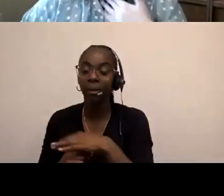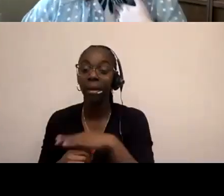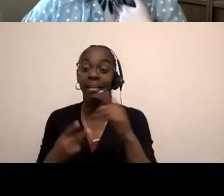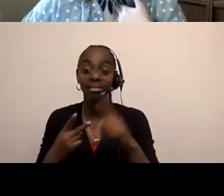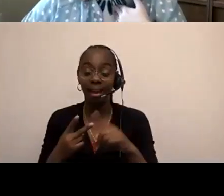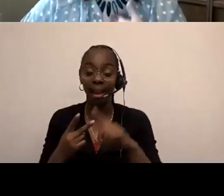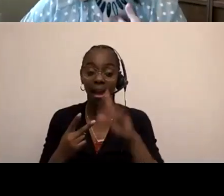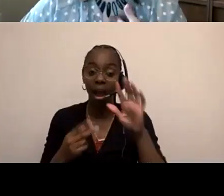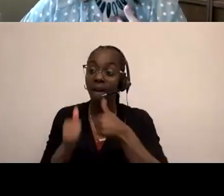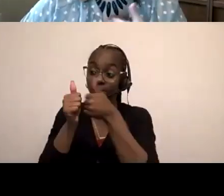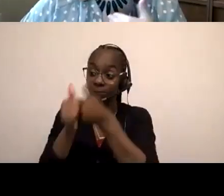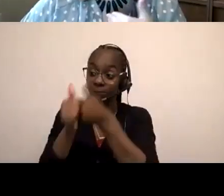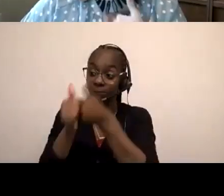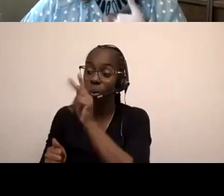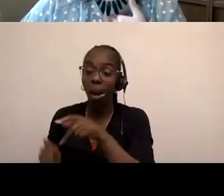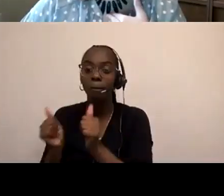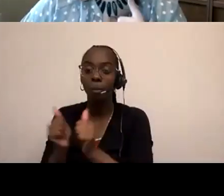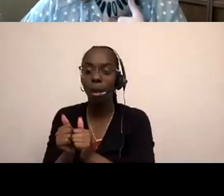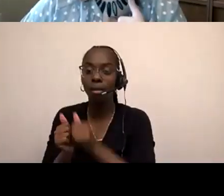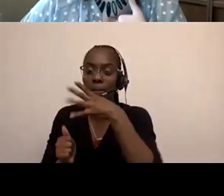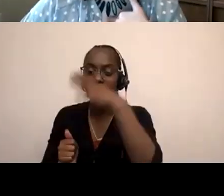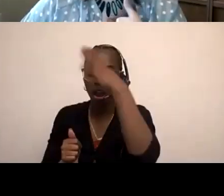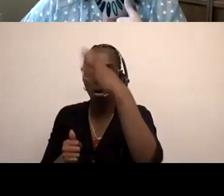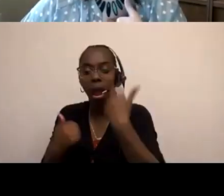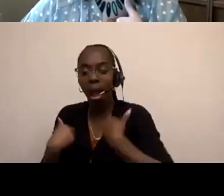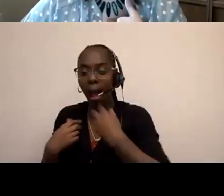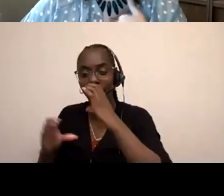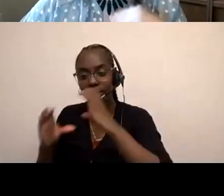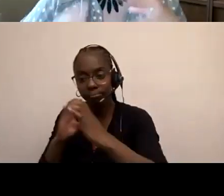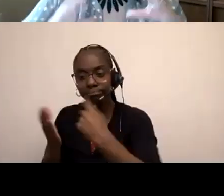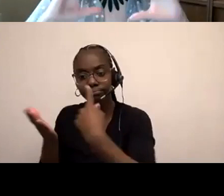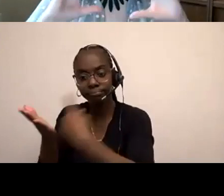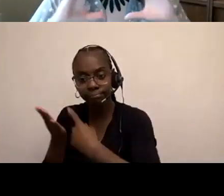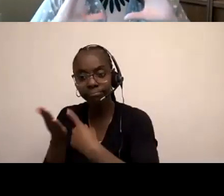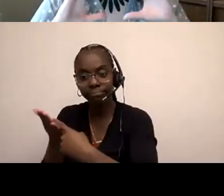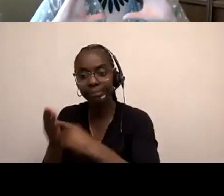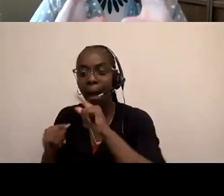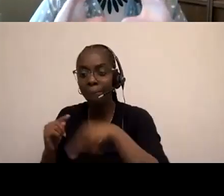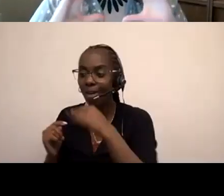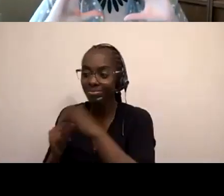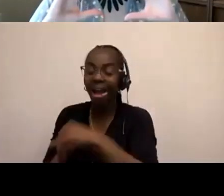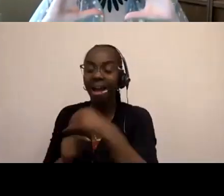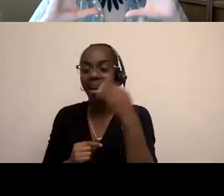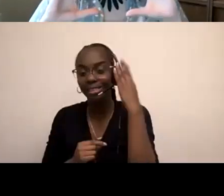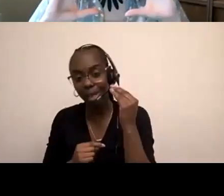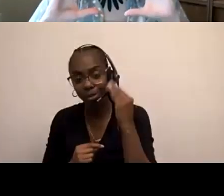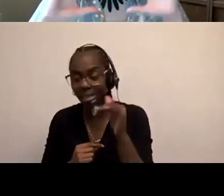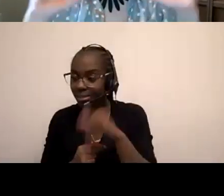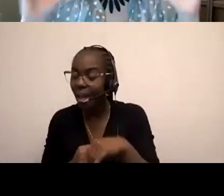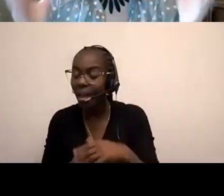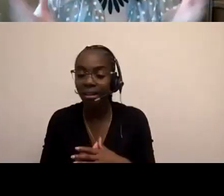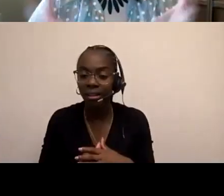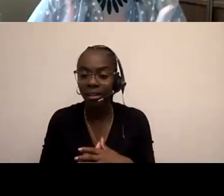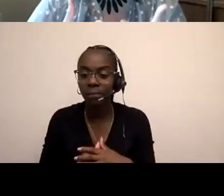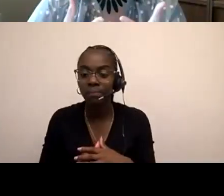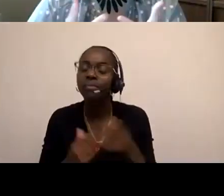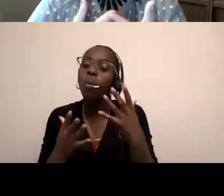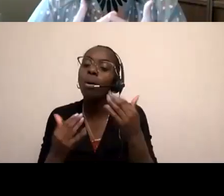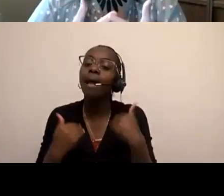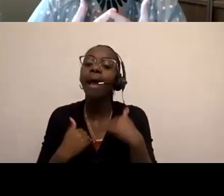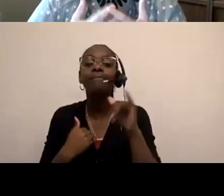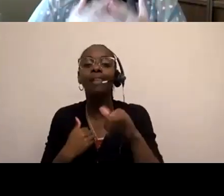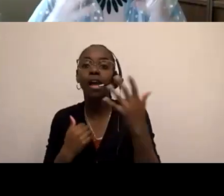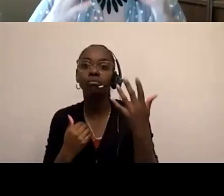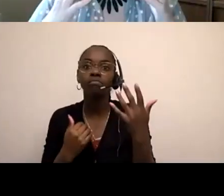IMPORTANT TO ME TO KNOW WHAT MY CHILD EXPERIENCED SO I CAN THEN FRAME OUR DISCUSSION AROUND